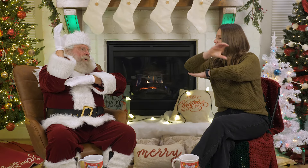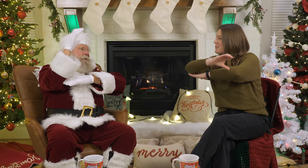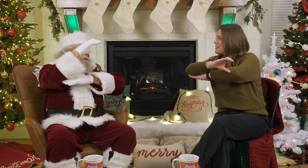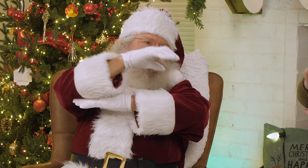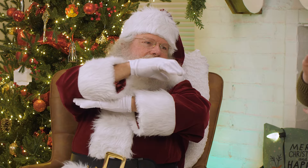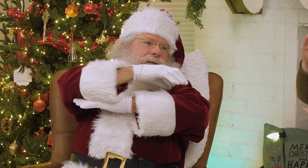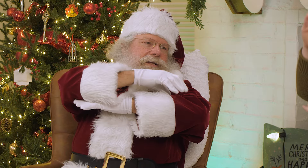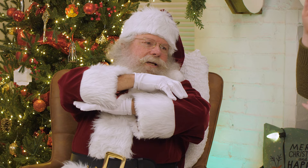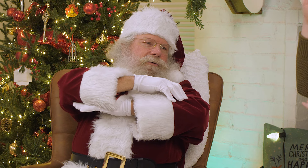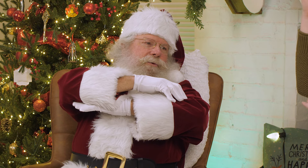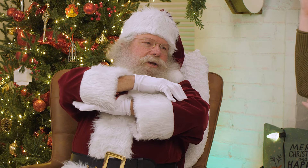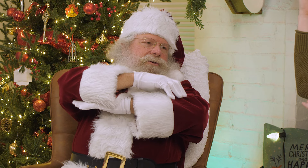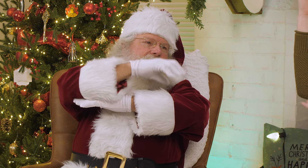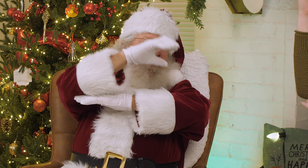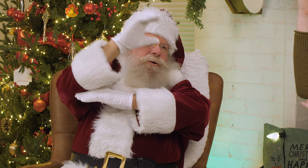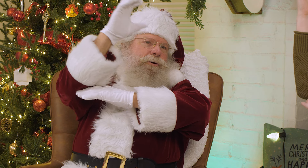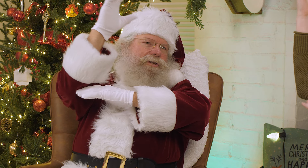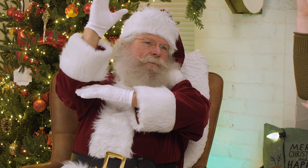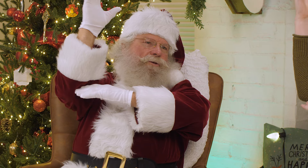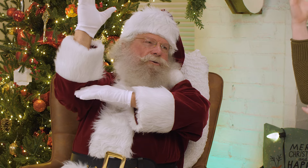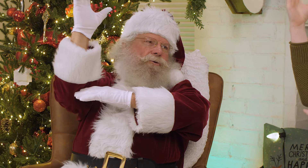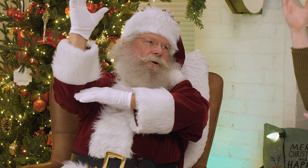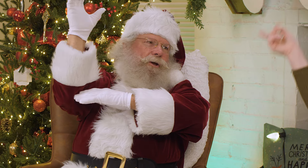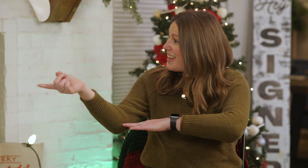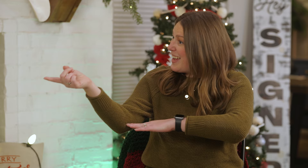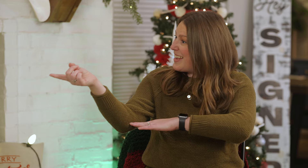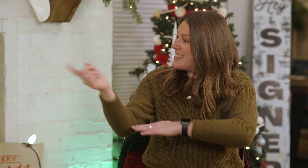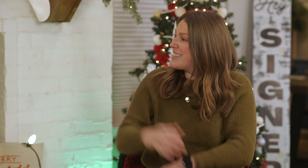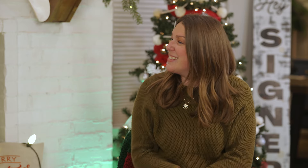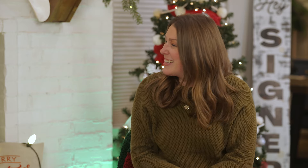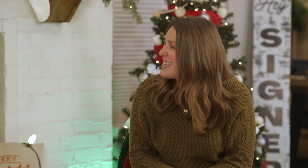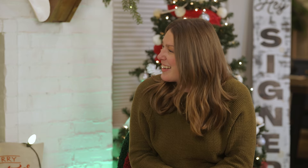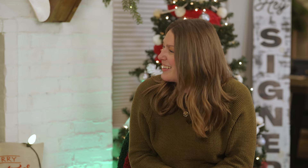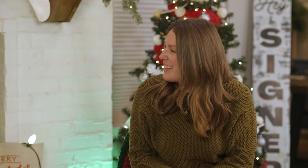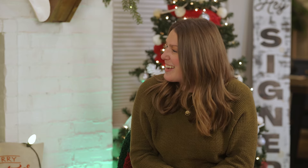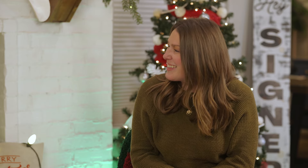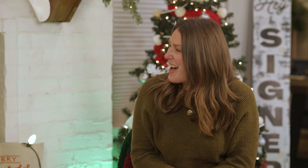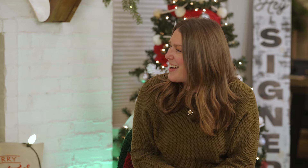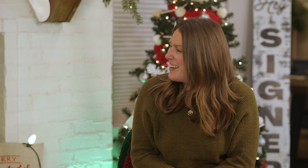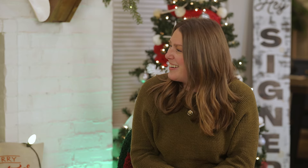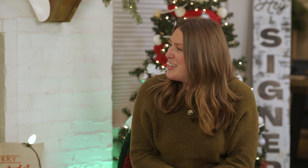Christmas, like raising a Christmas tree. It is exactly like that.